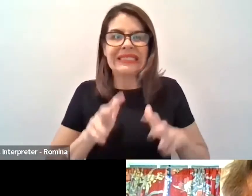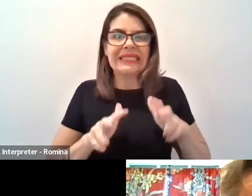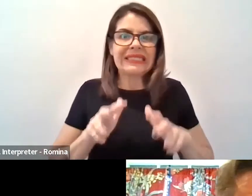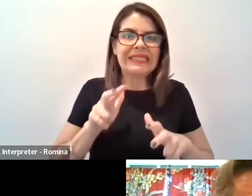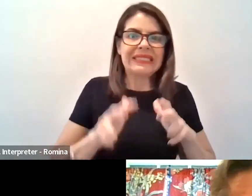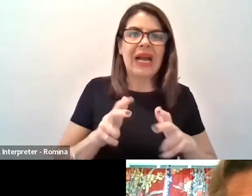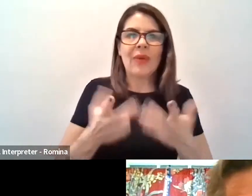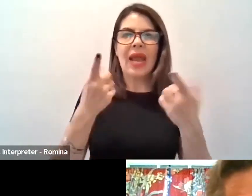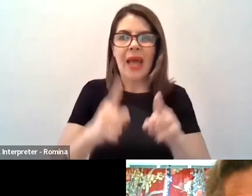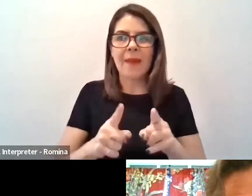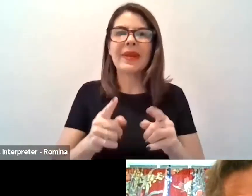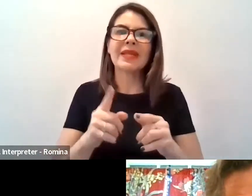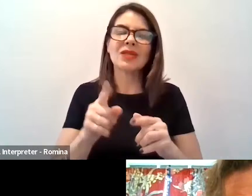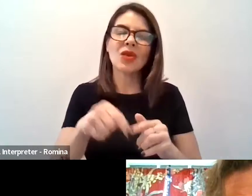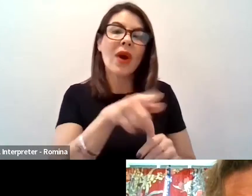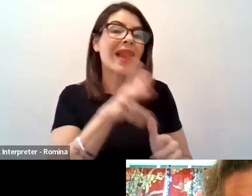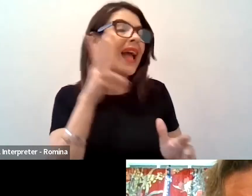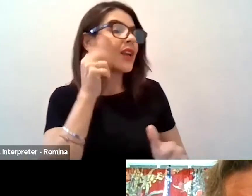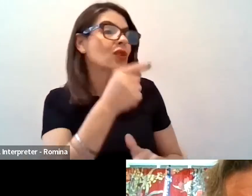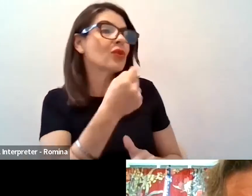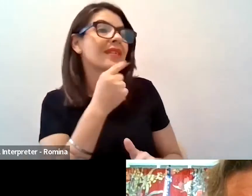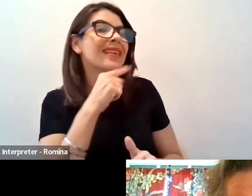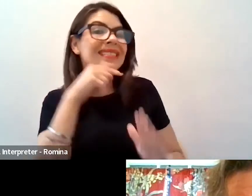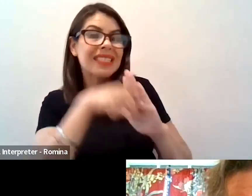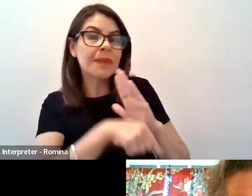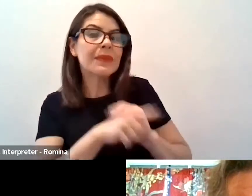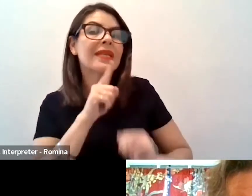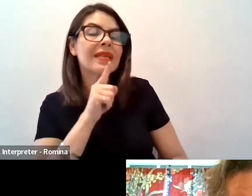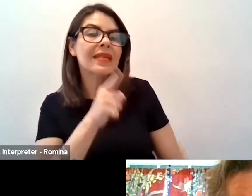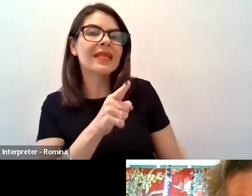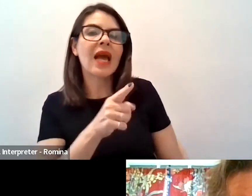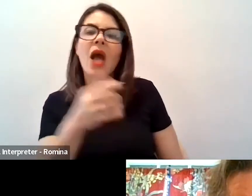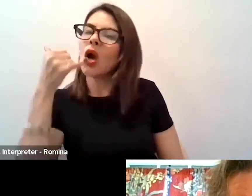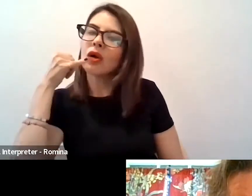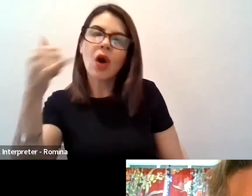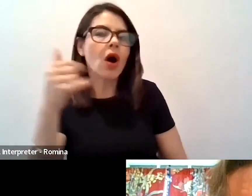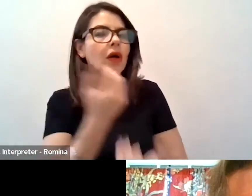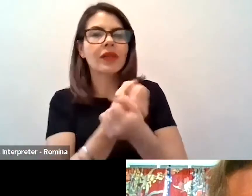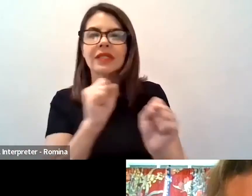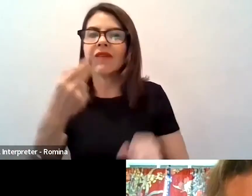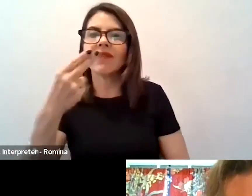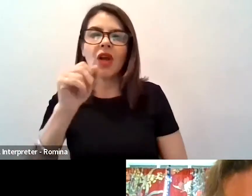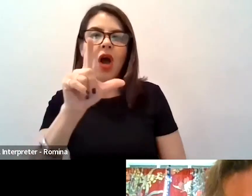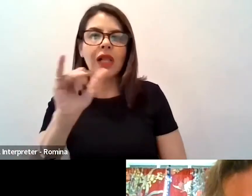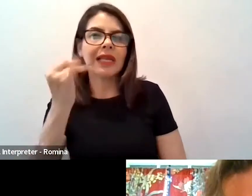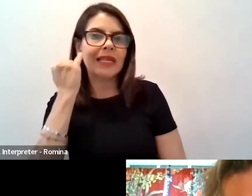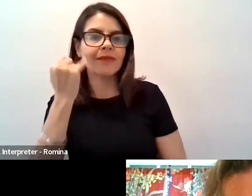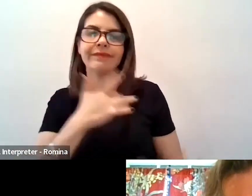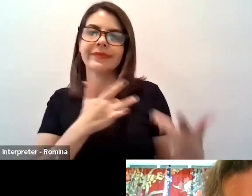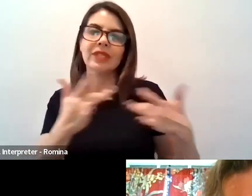And so what I hear you saying deeply is call the safety hotline if you're concerned that you know you're not alone.